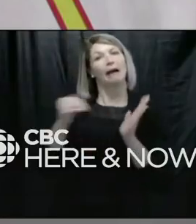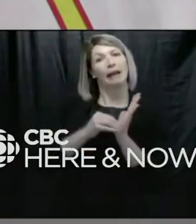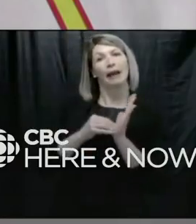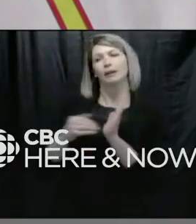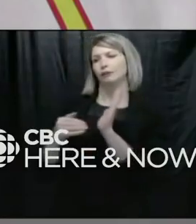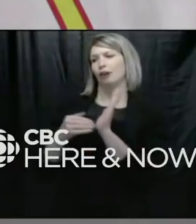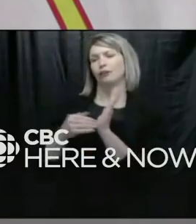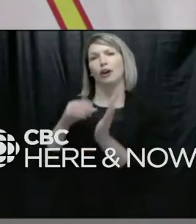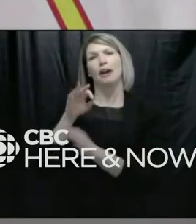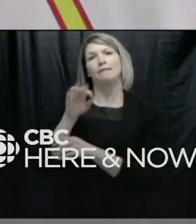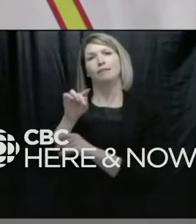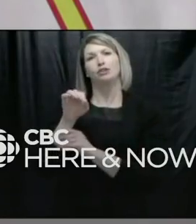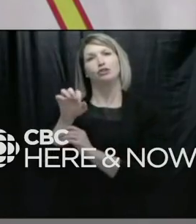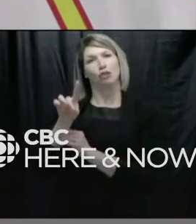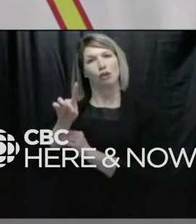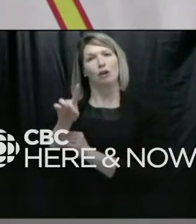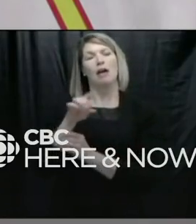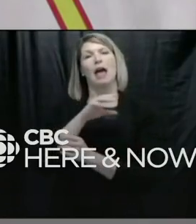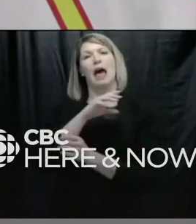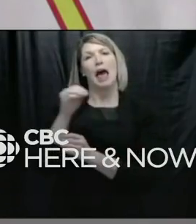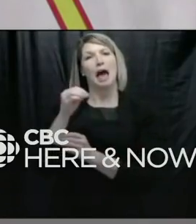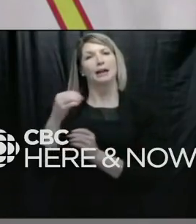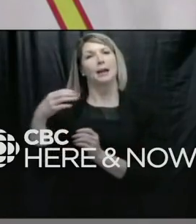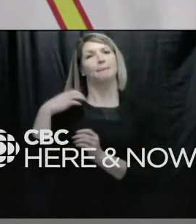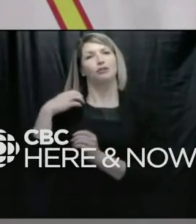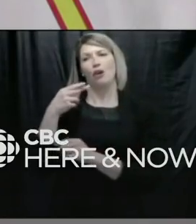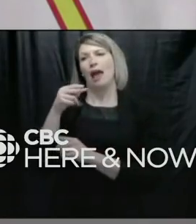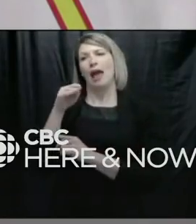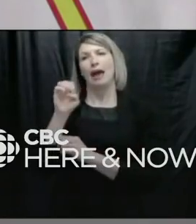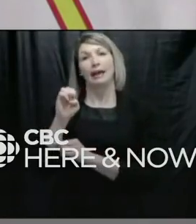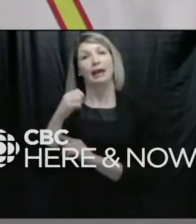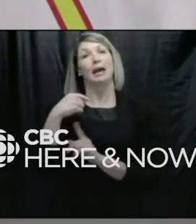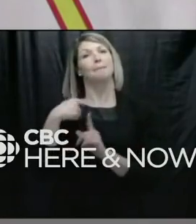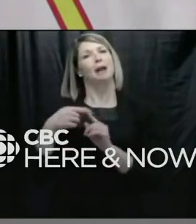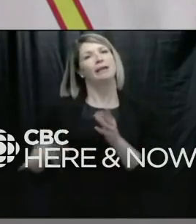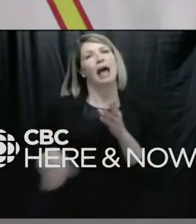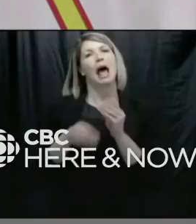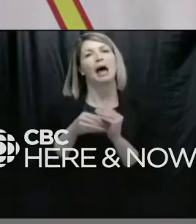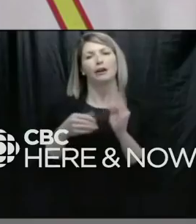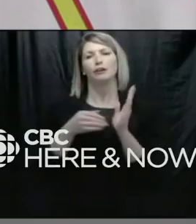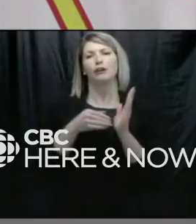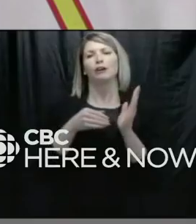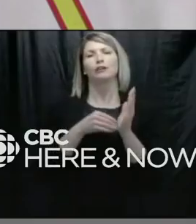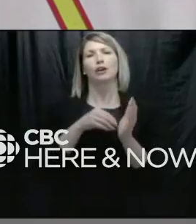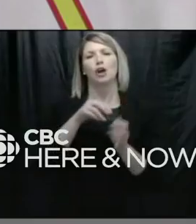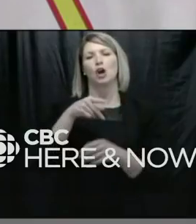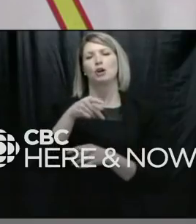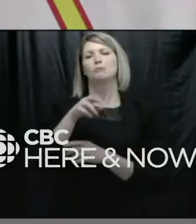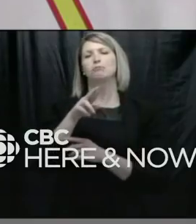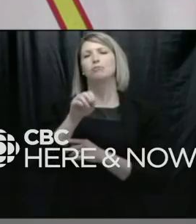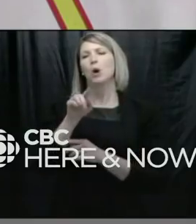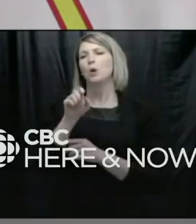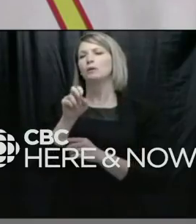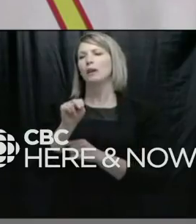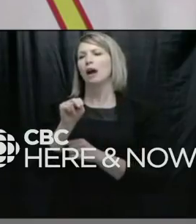MINISTER HAGGIE AND